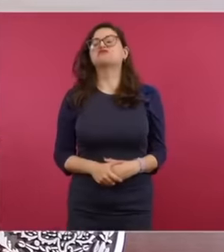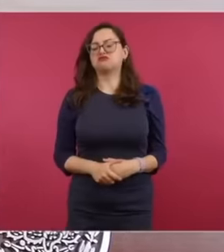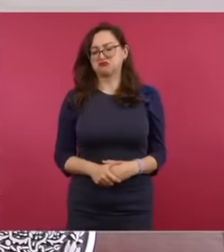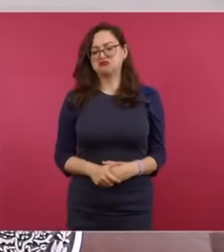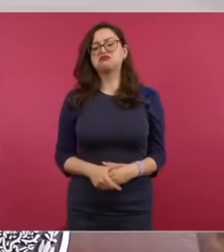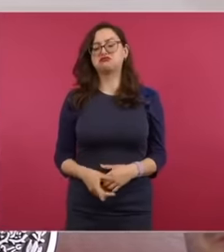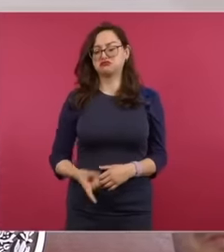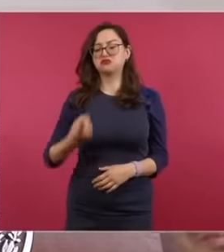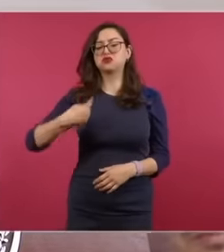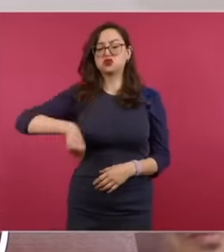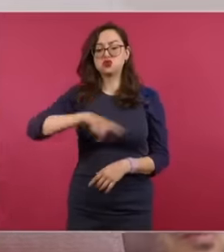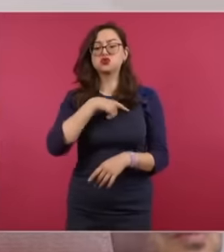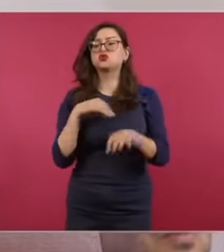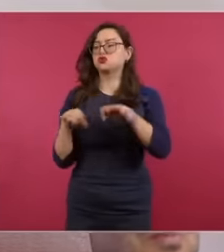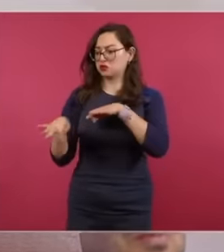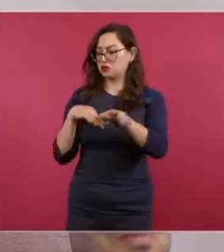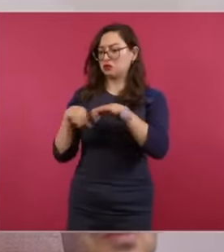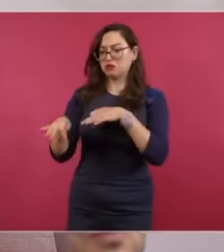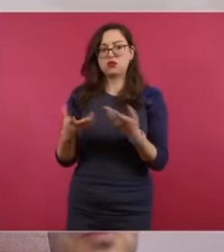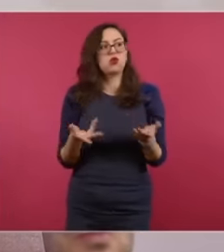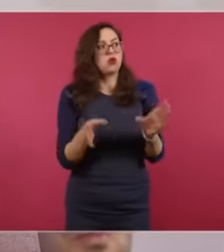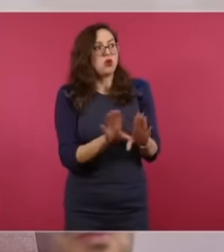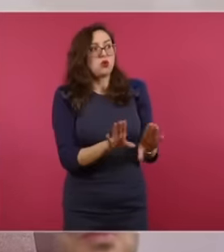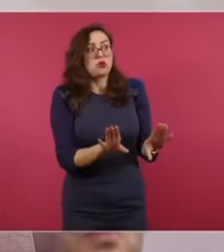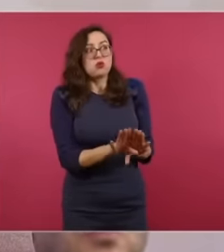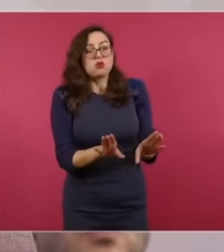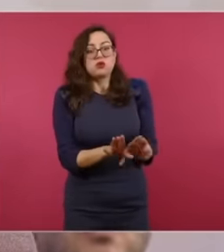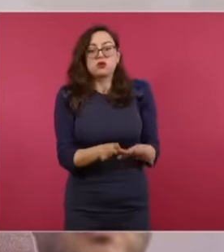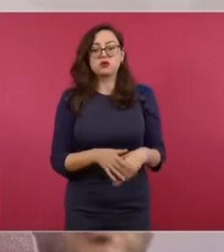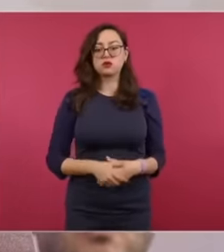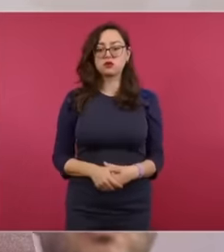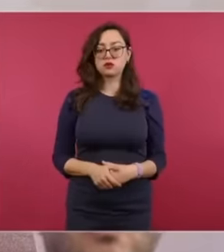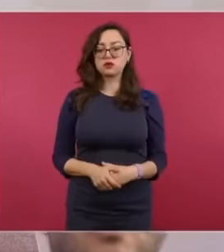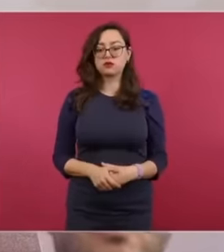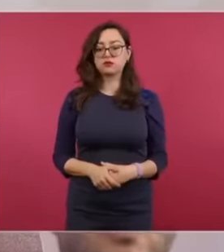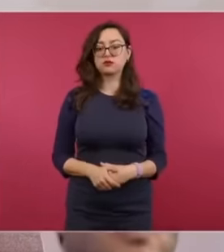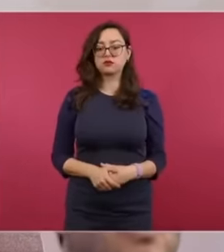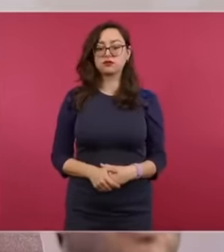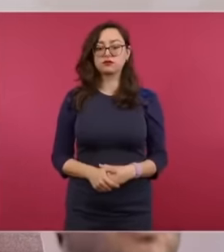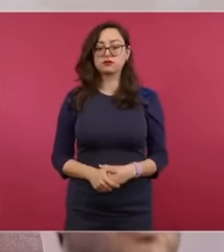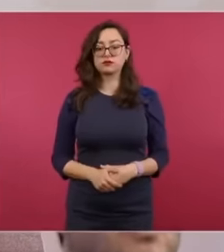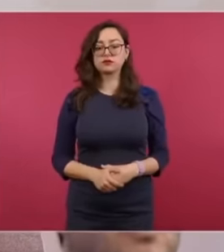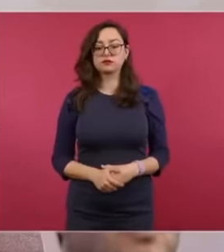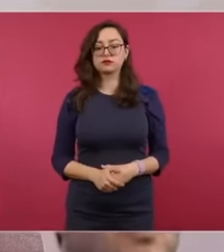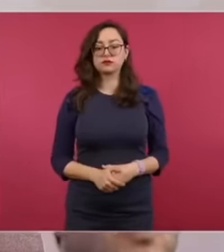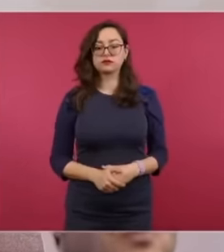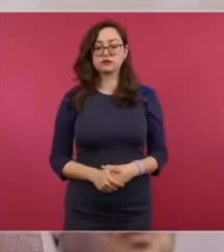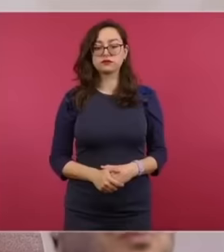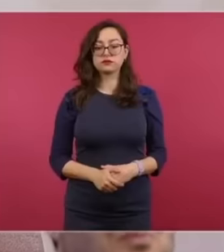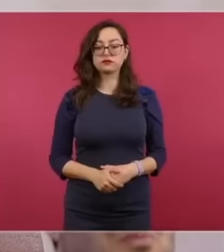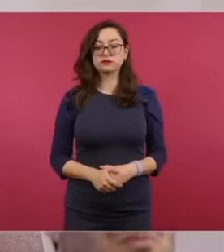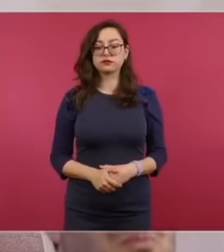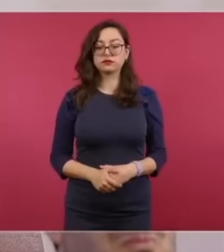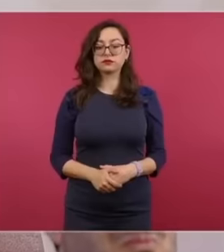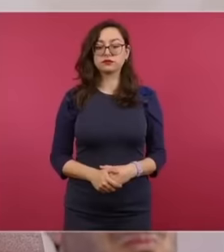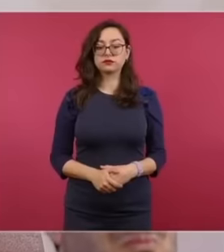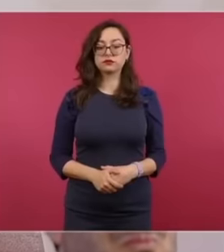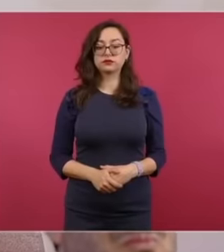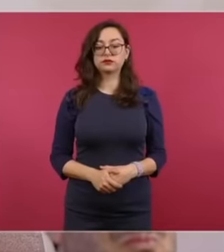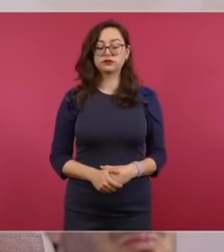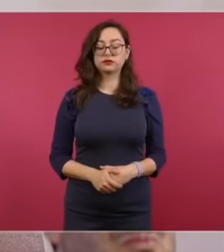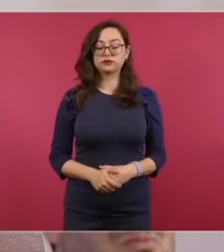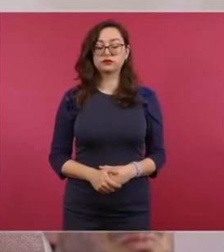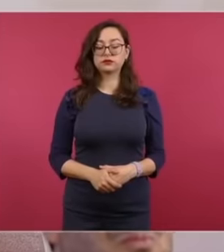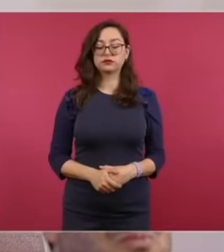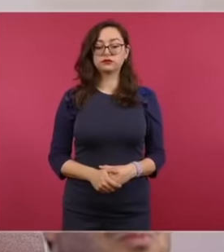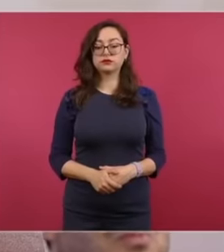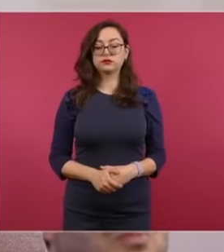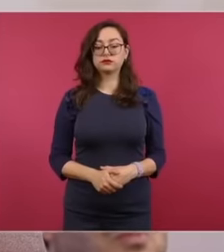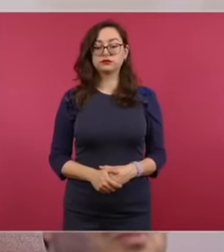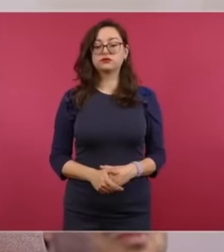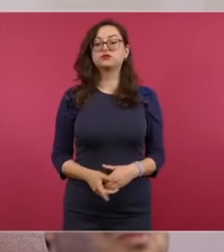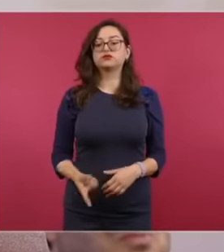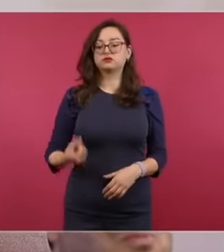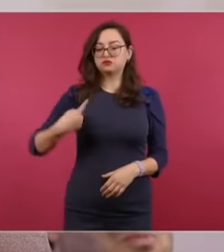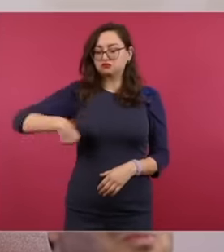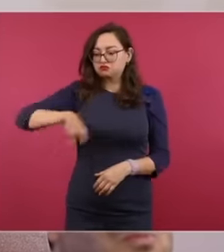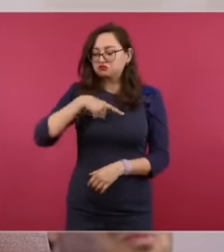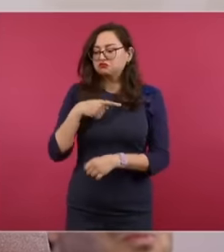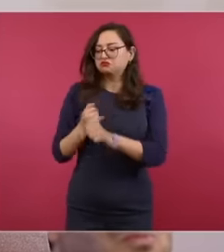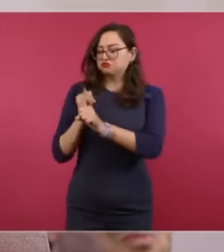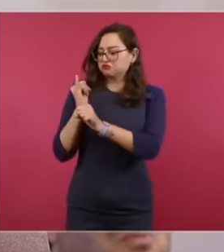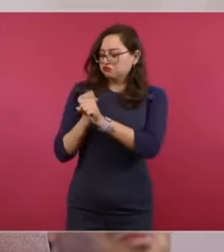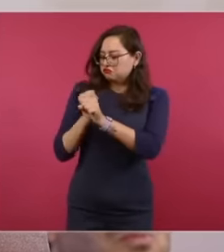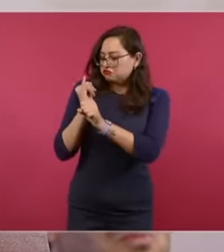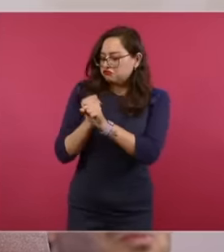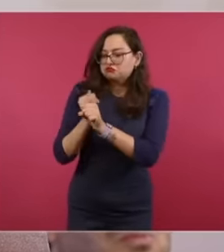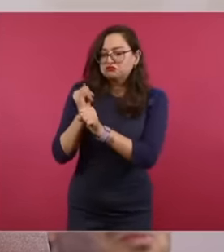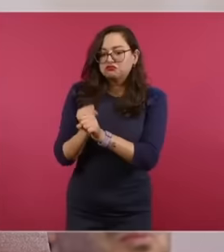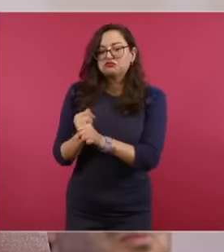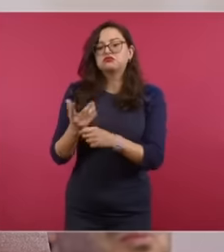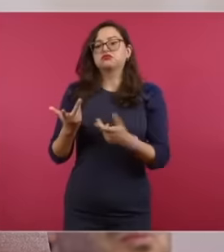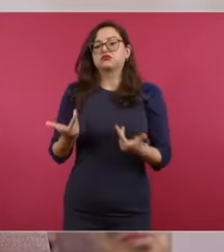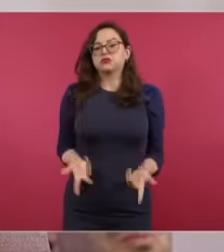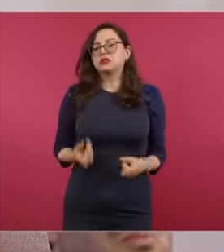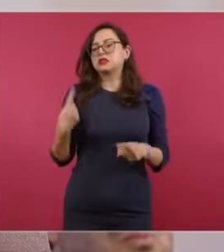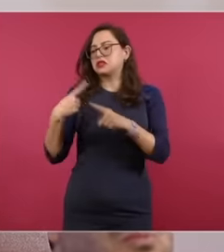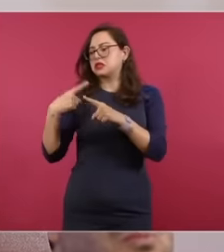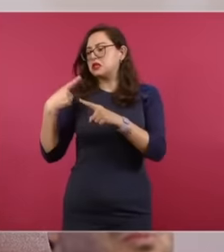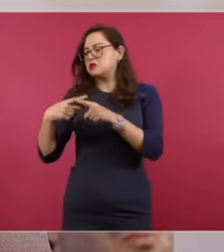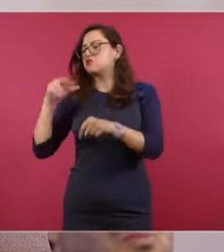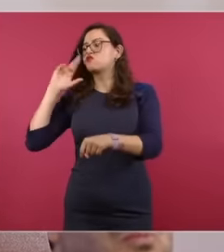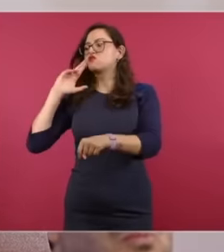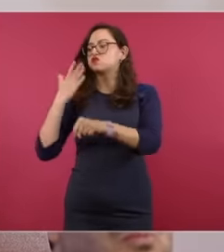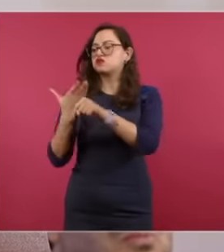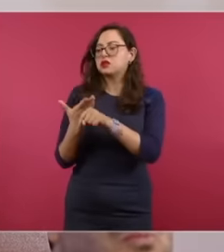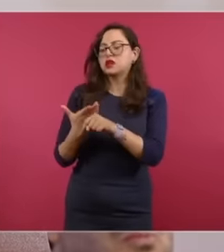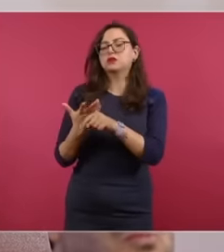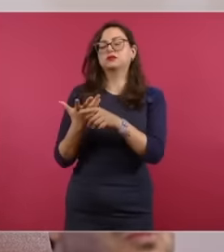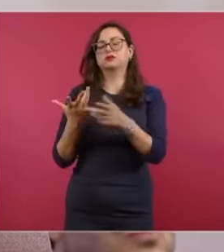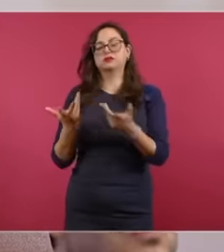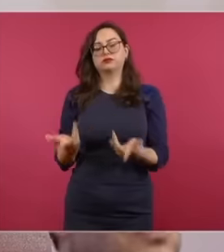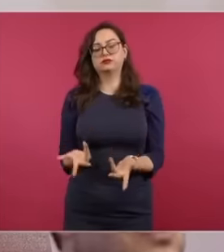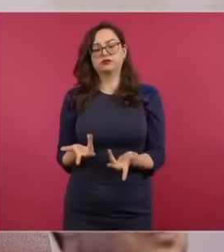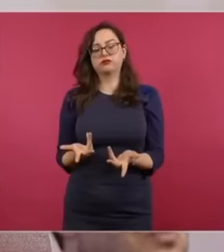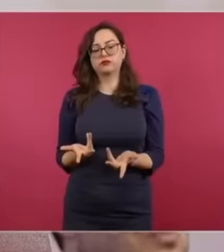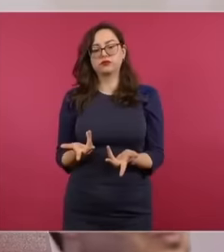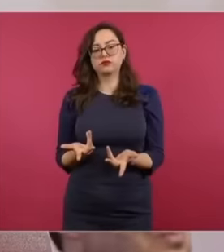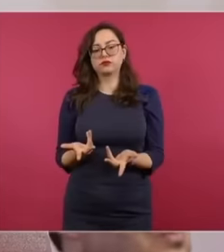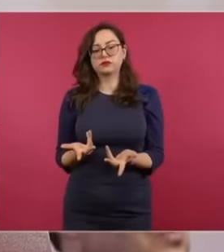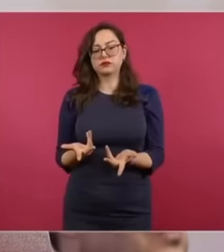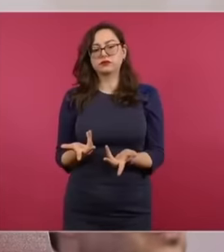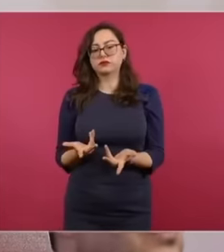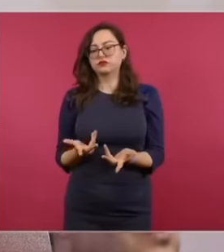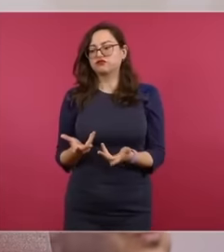on that In what way are we doing Eh well uh investigations into those responsible for this trafficking